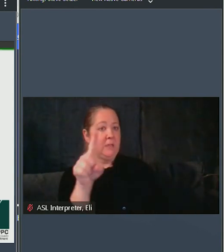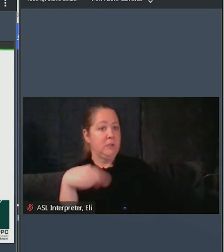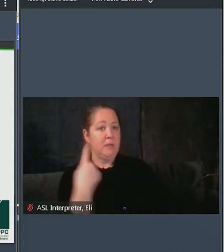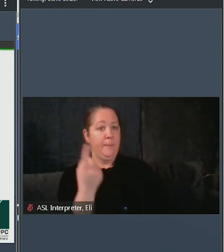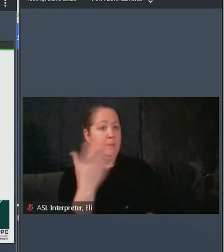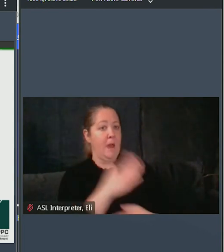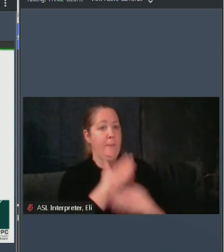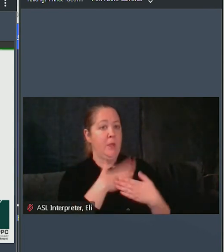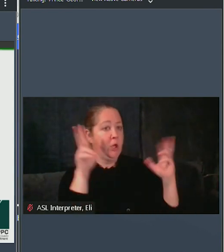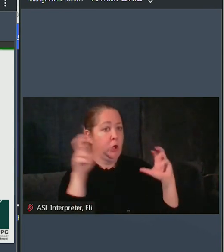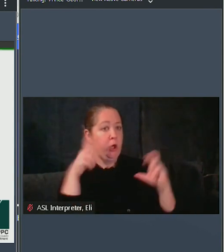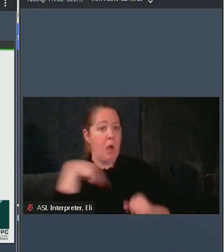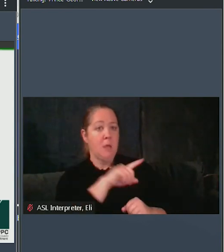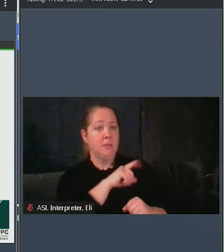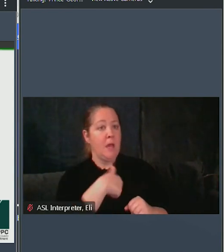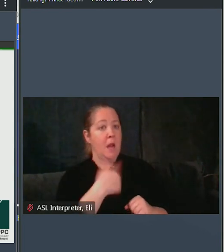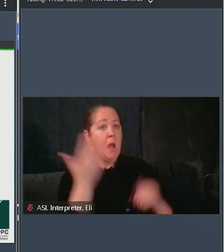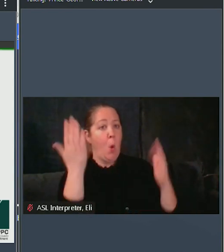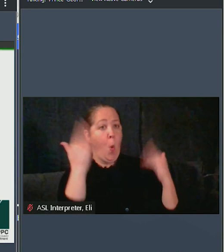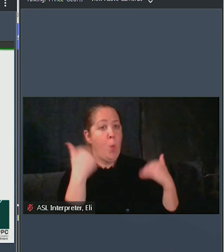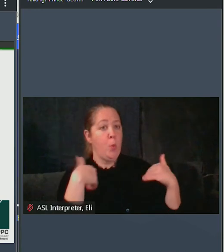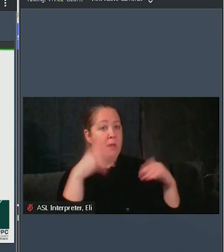Thank you, Mr. Setster. Okay. I'm Sharon Turner.